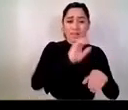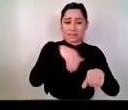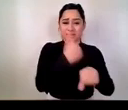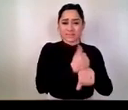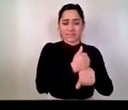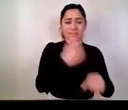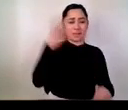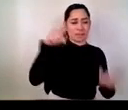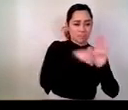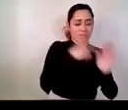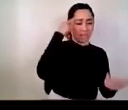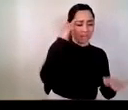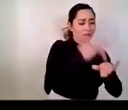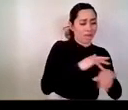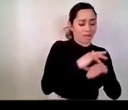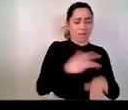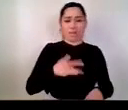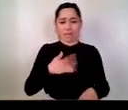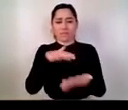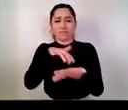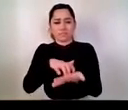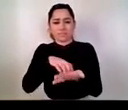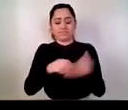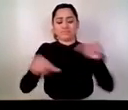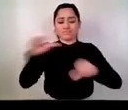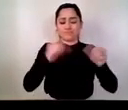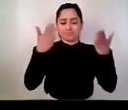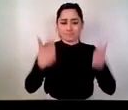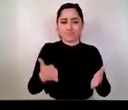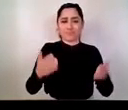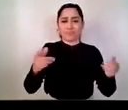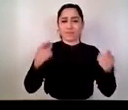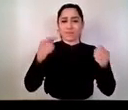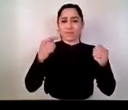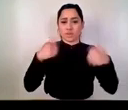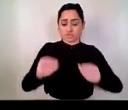Although scientists are still trying to tease apart all the mechanisms they've discovered that